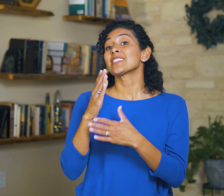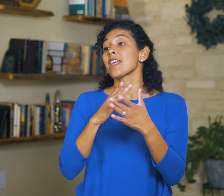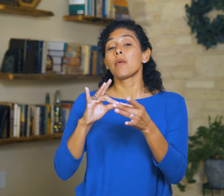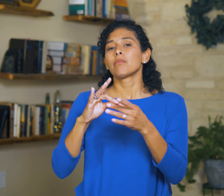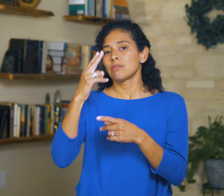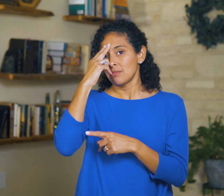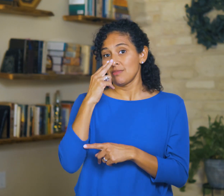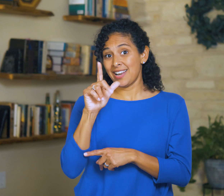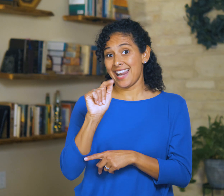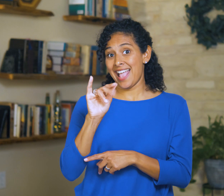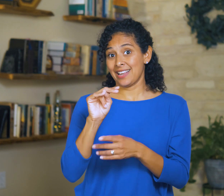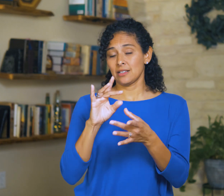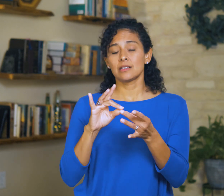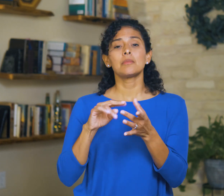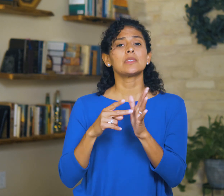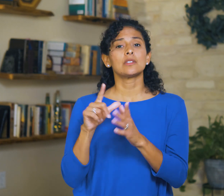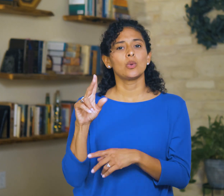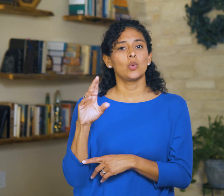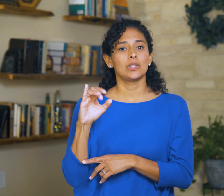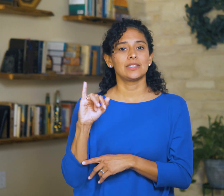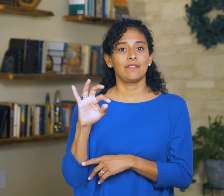while others give the Latin translation: lucifer.